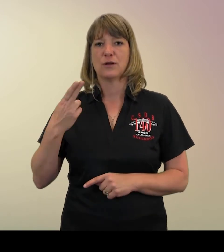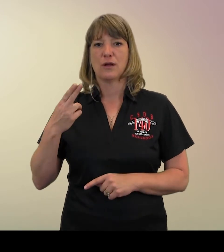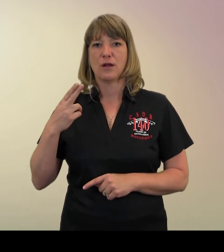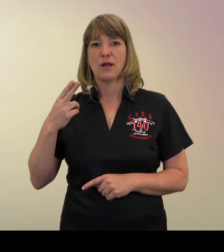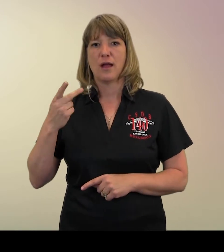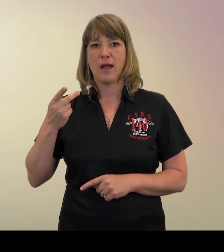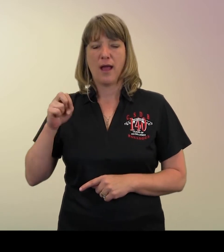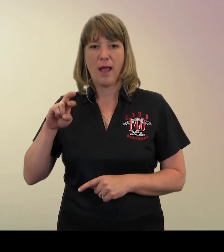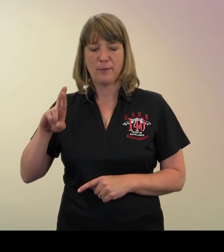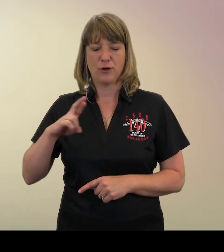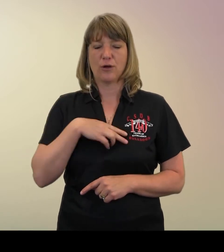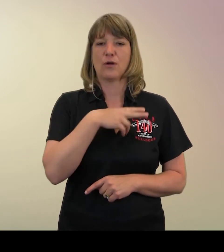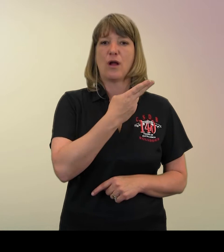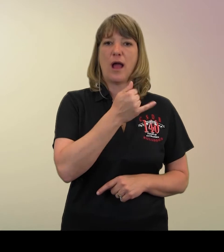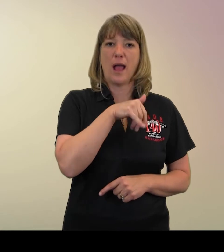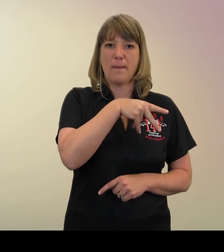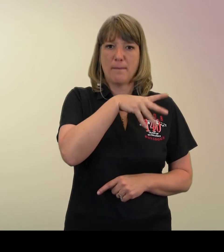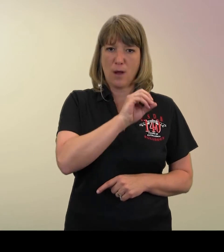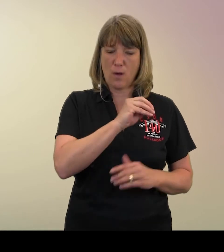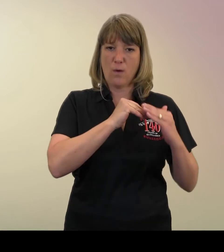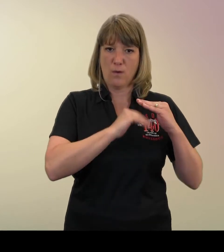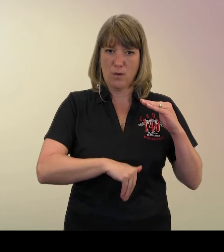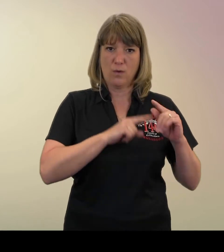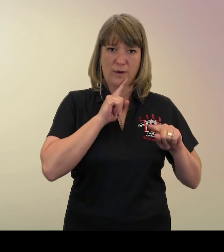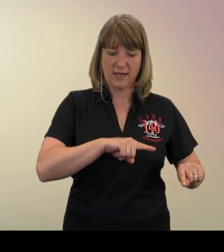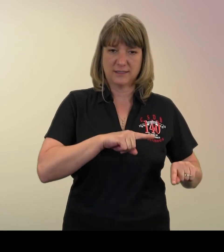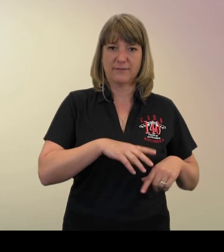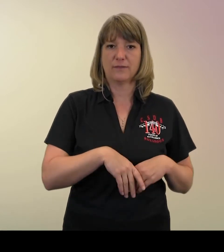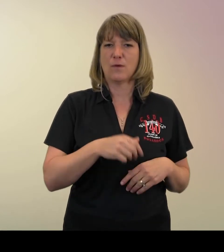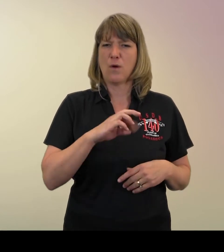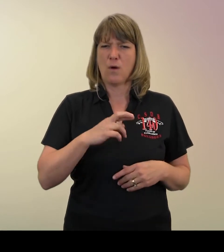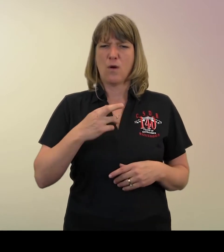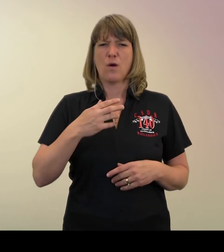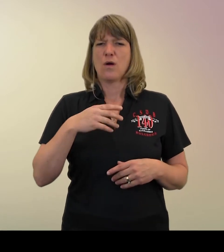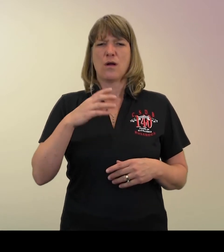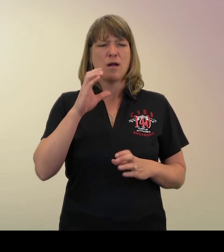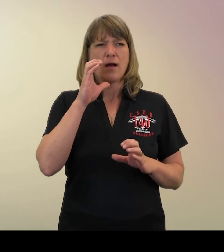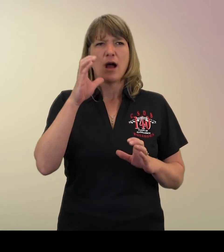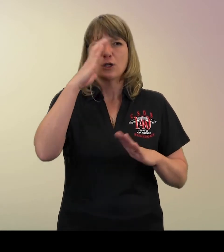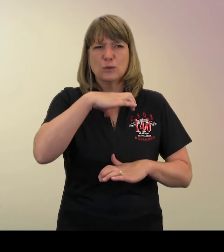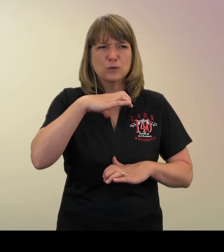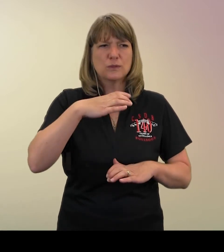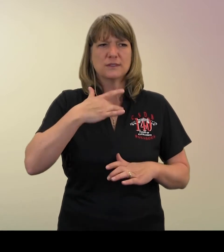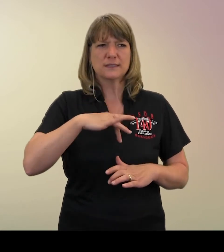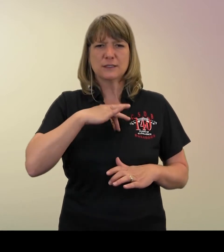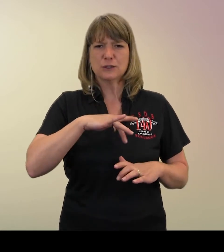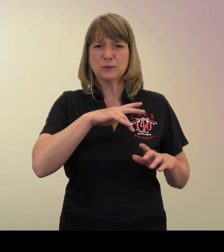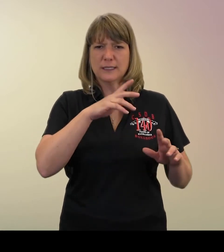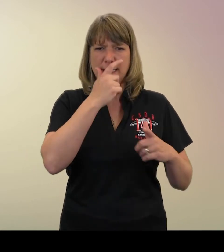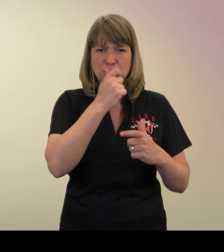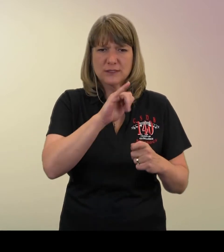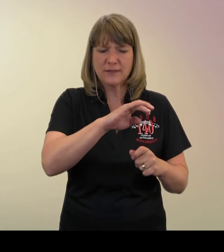or over-reactive, hyper- or hypo- reactive, to sensory input, or who have unusual sensory interests